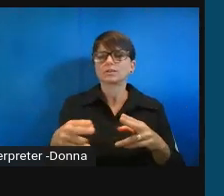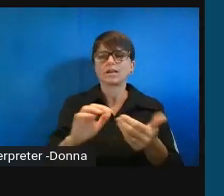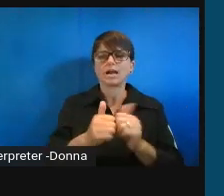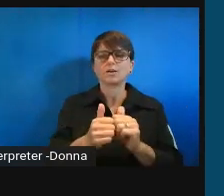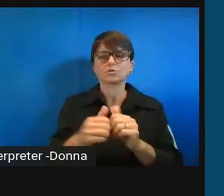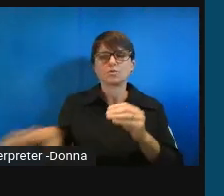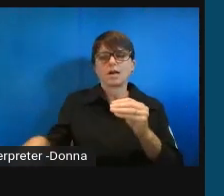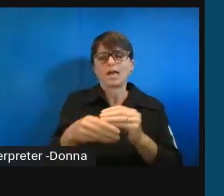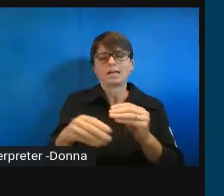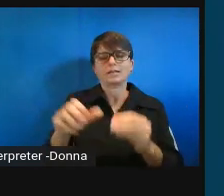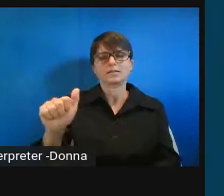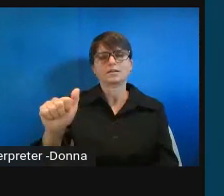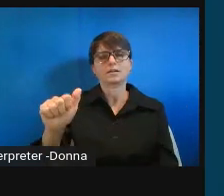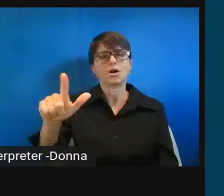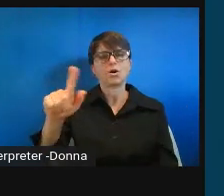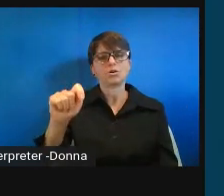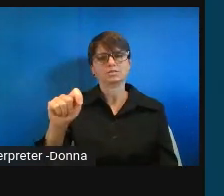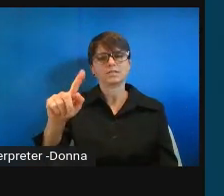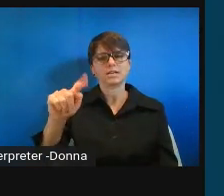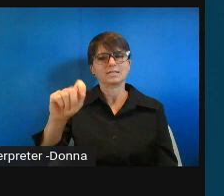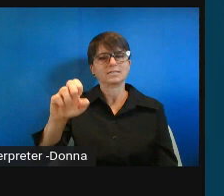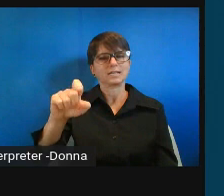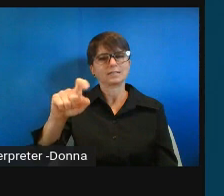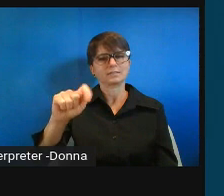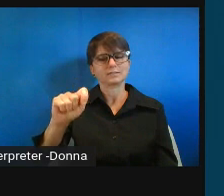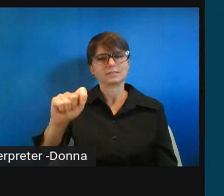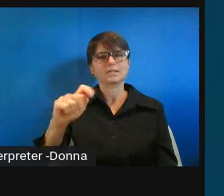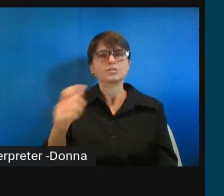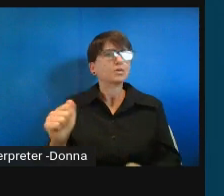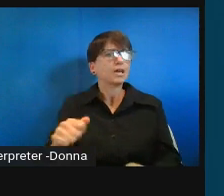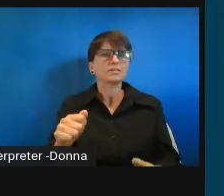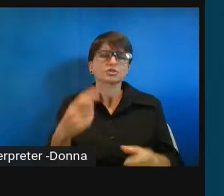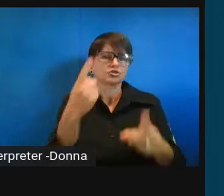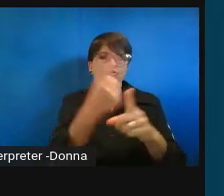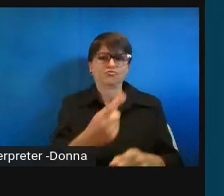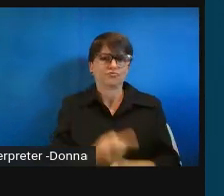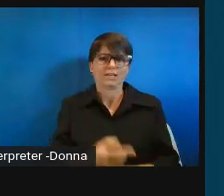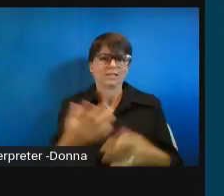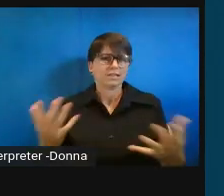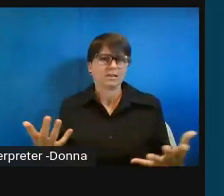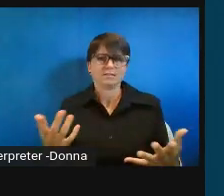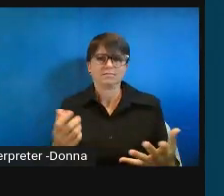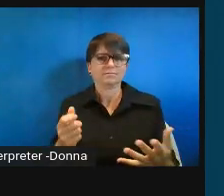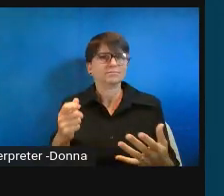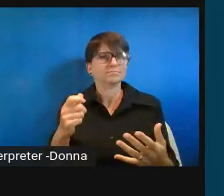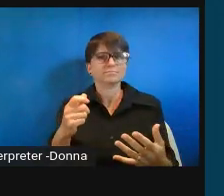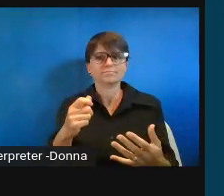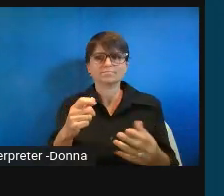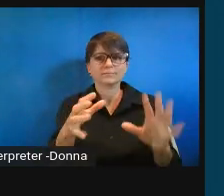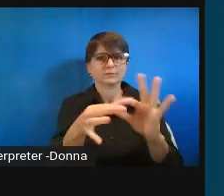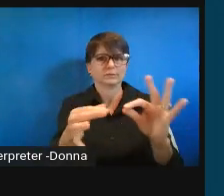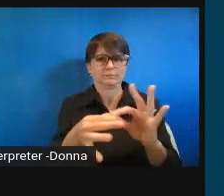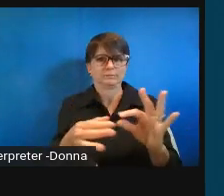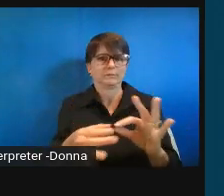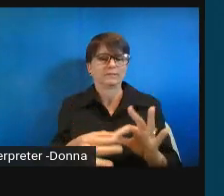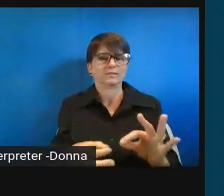On Twitter you compose your tweet like normal. You see that in the bottom, right-hand corner you have the alt text button.